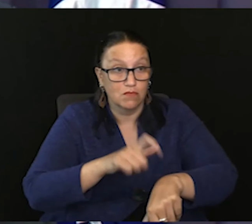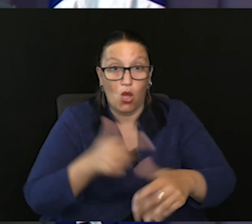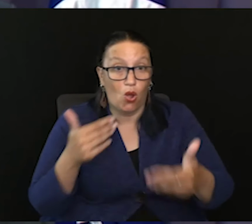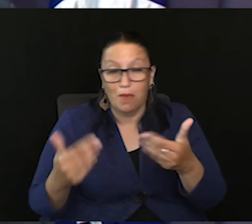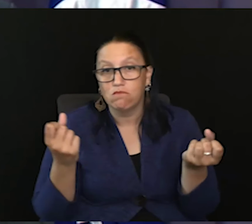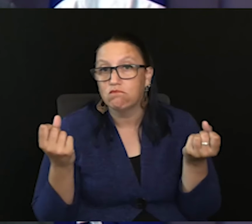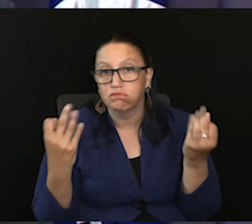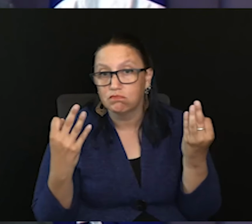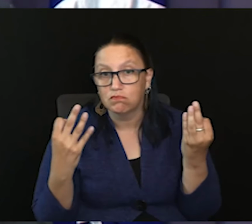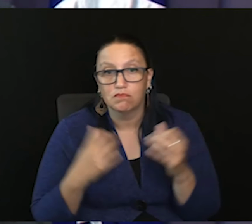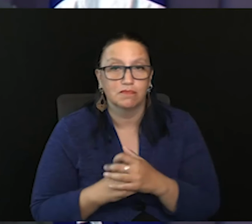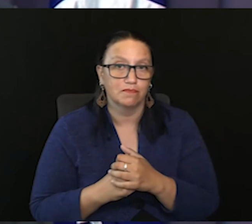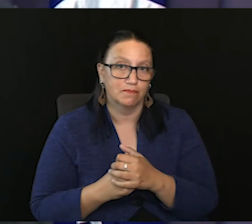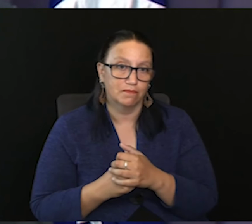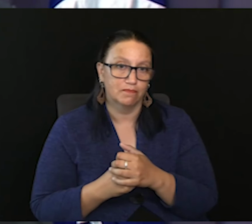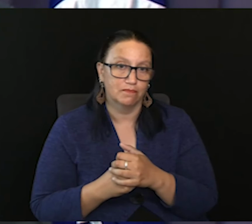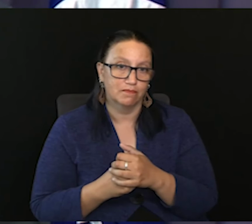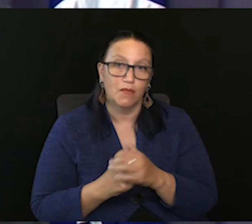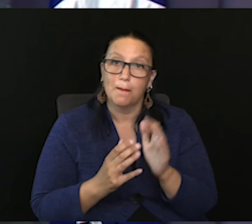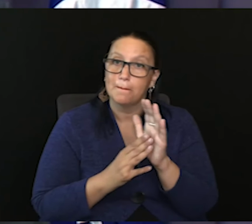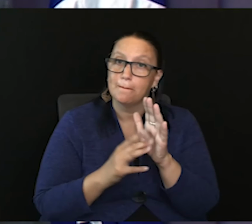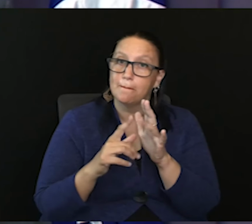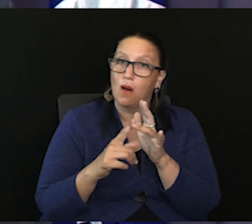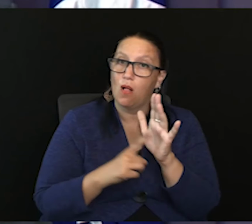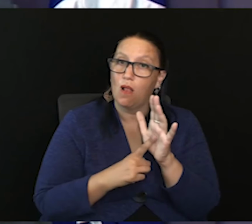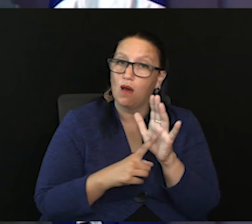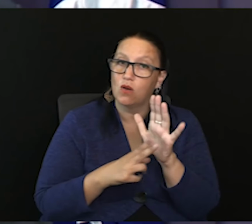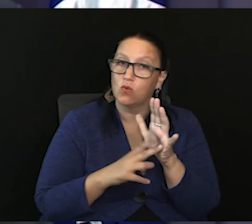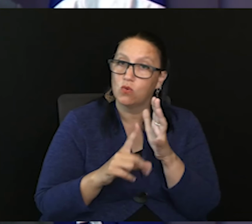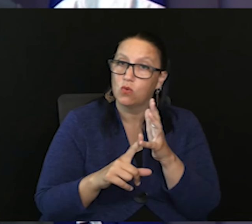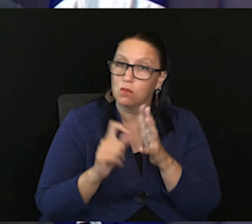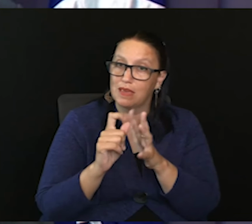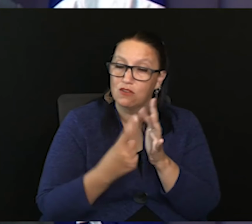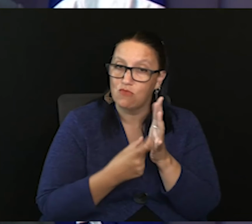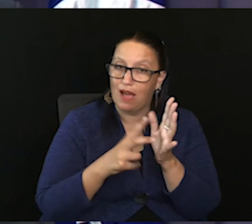And also we do know that Molnupiravir, I think with only one